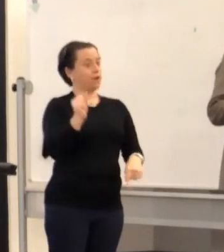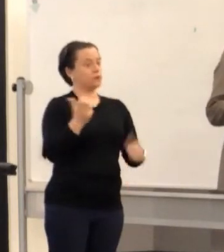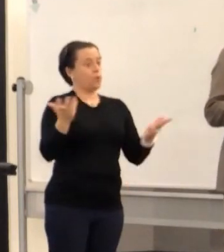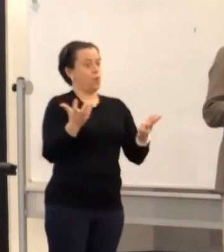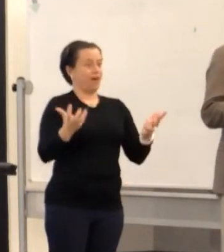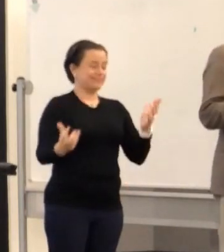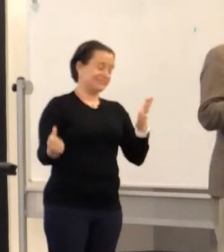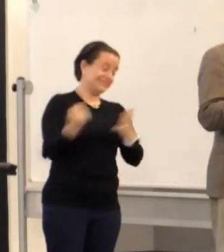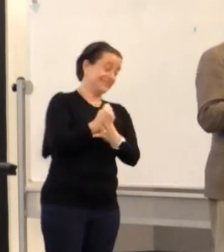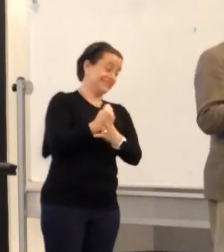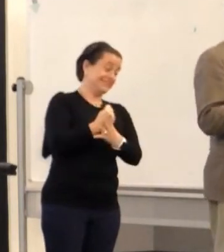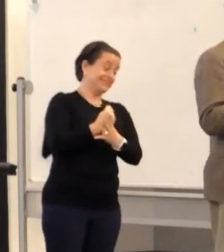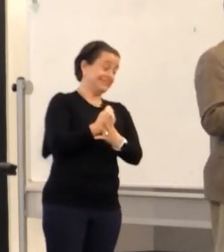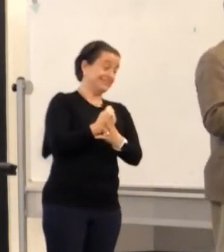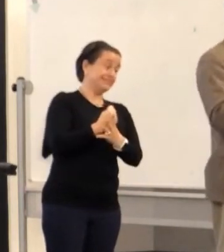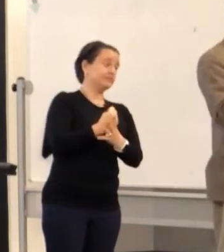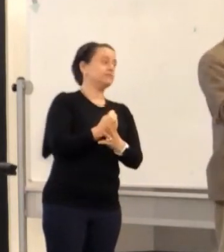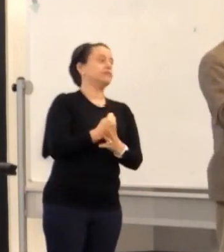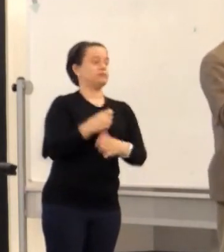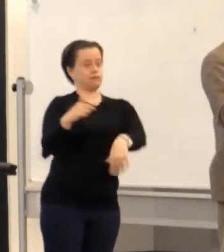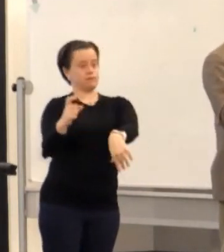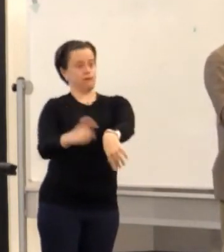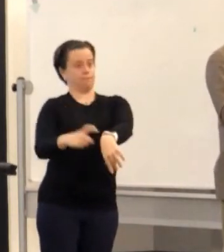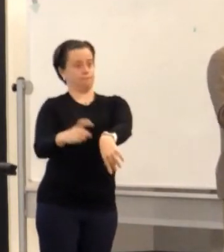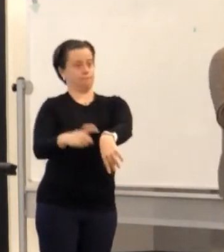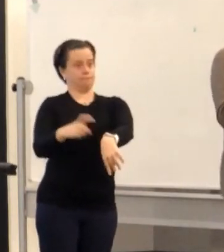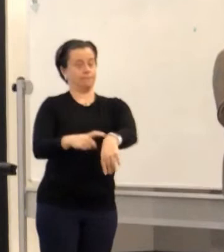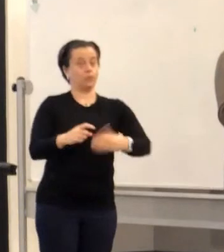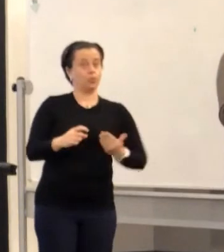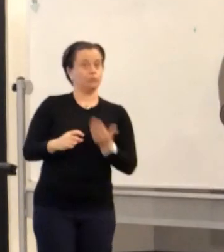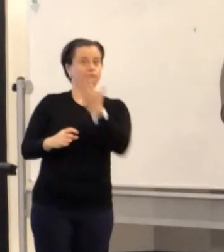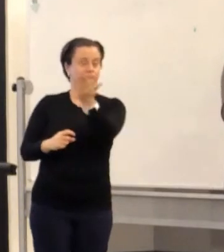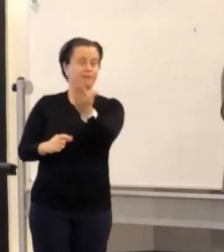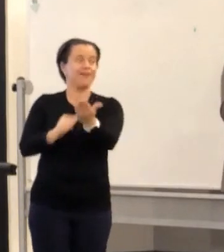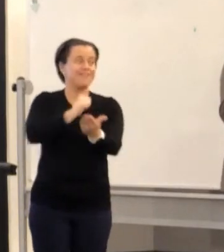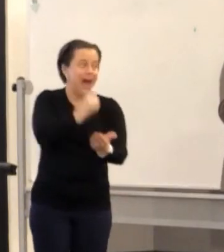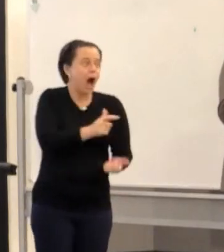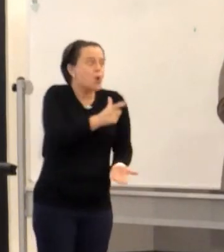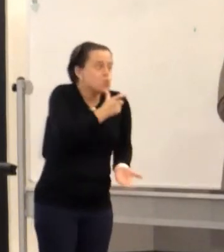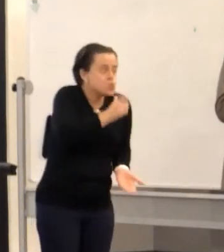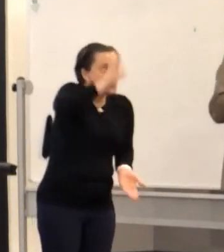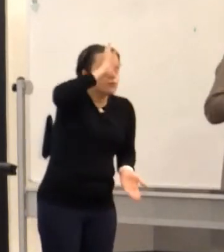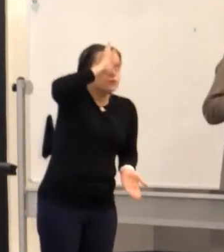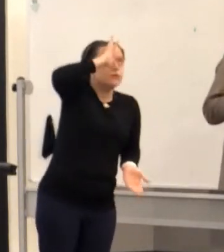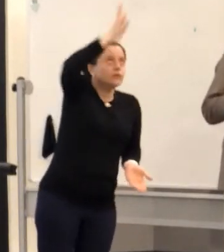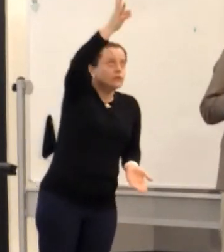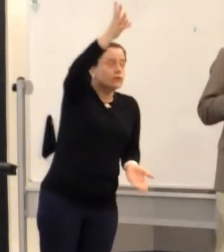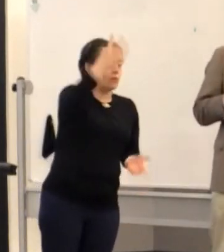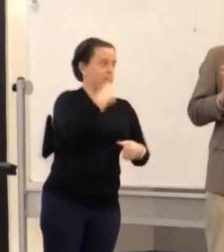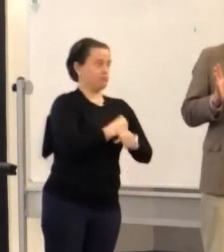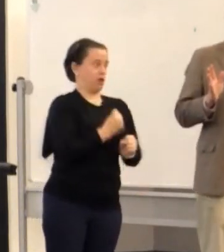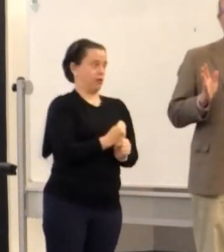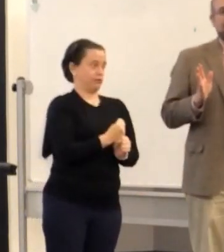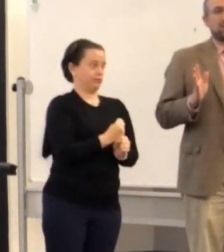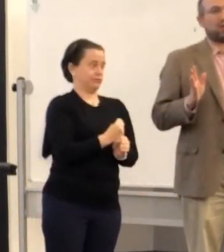is who invented or conceived of the invention first that's important, that's no longer true.